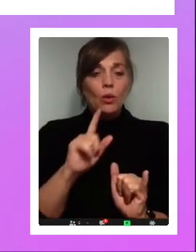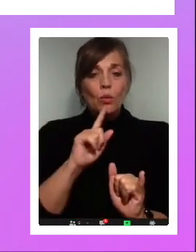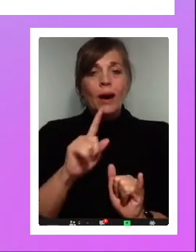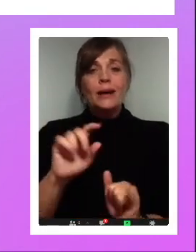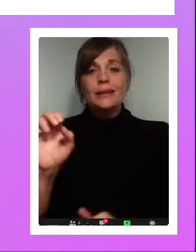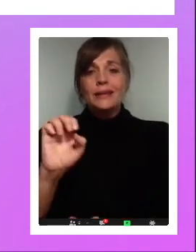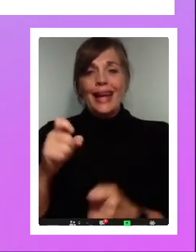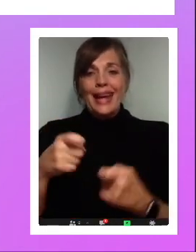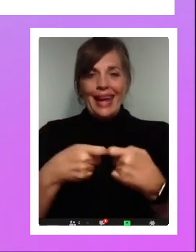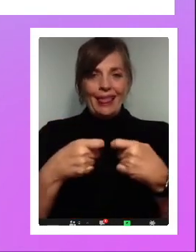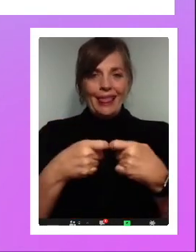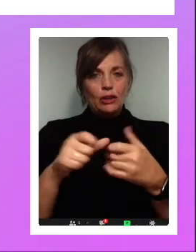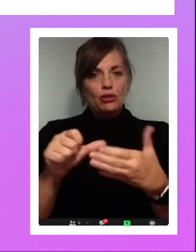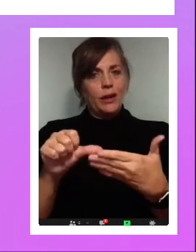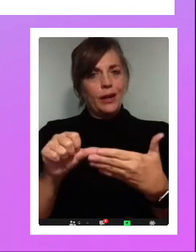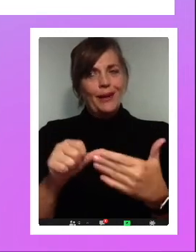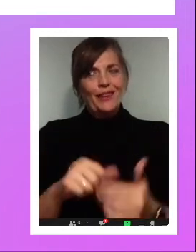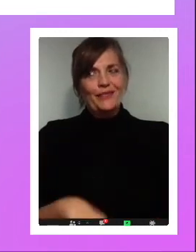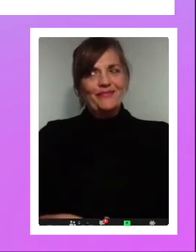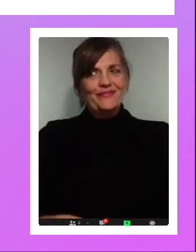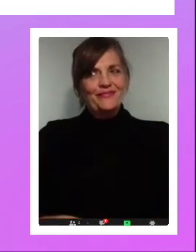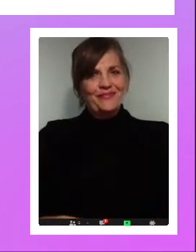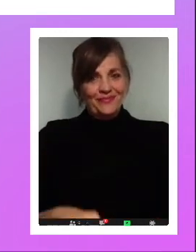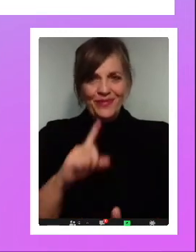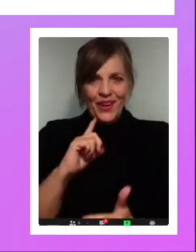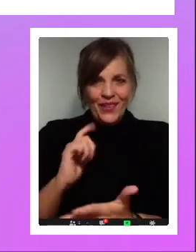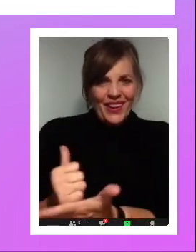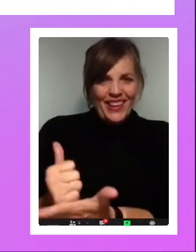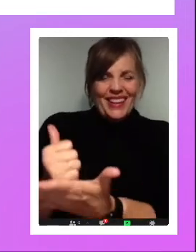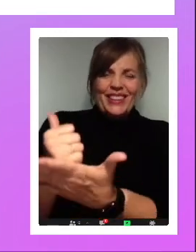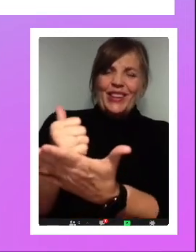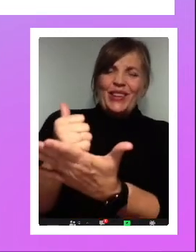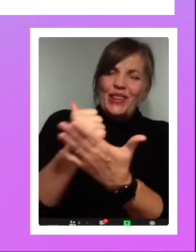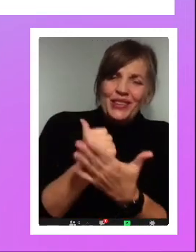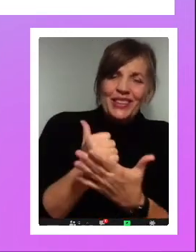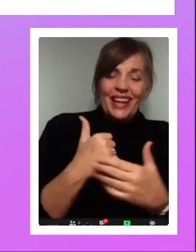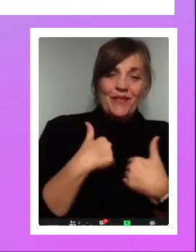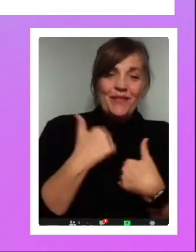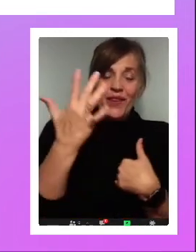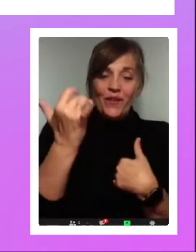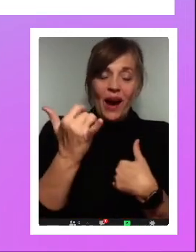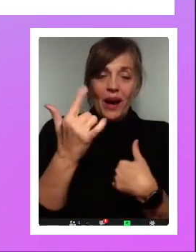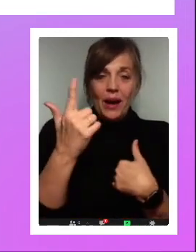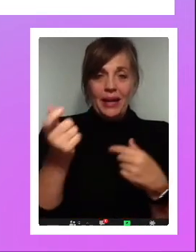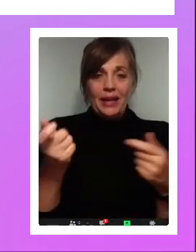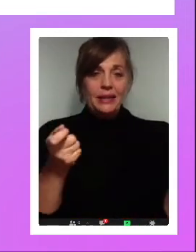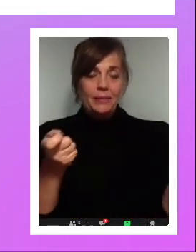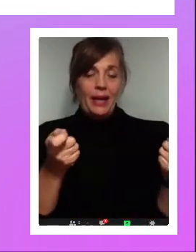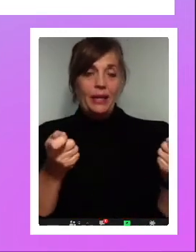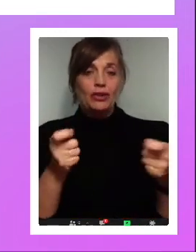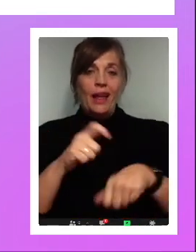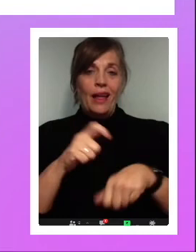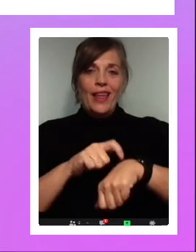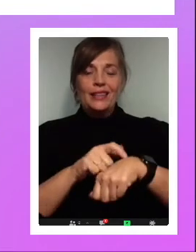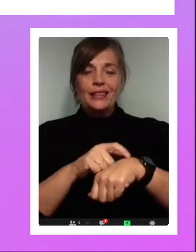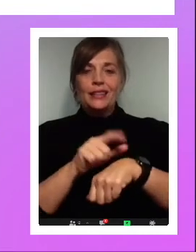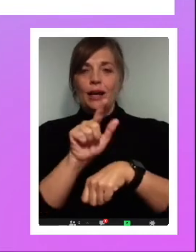Well, this was hugely helpful to me for two reasons. First of all, it dealt with the time zone problem I didn't have to be up at the same time